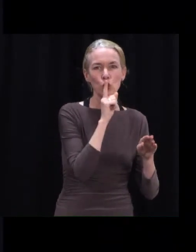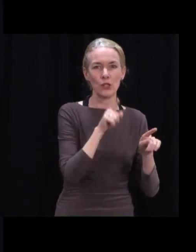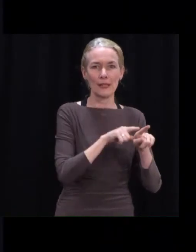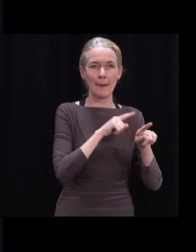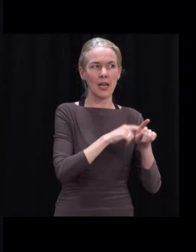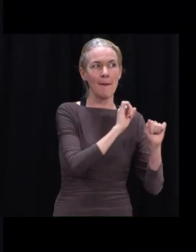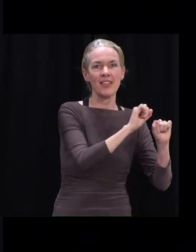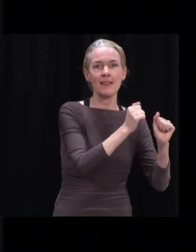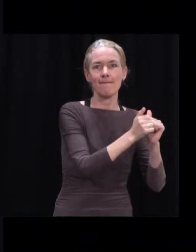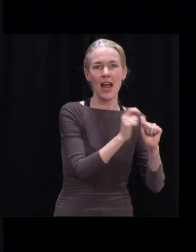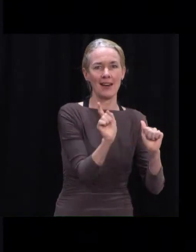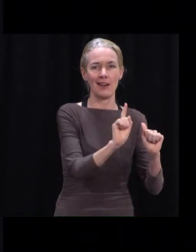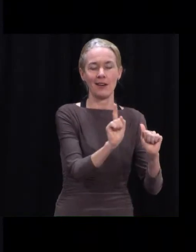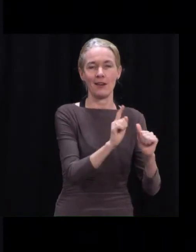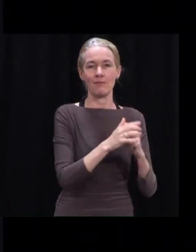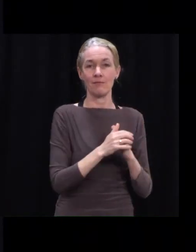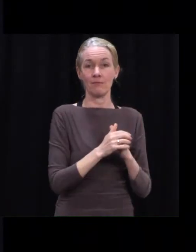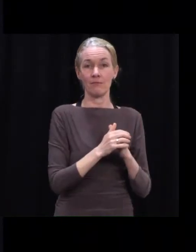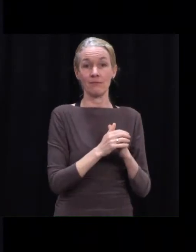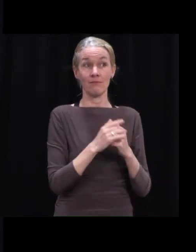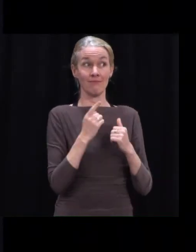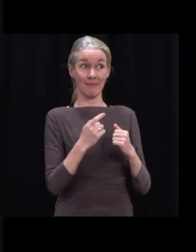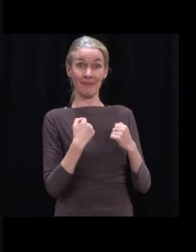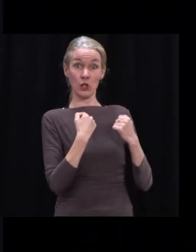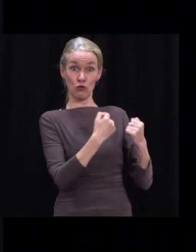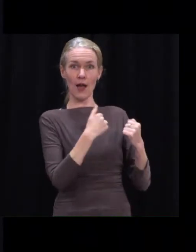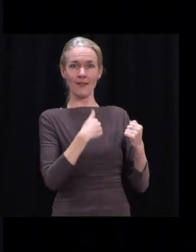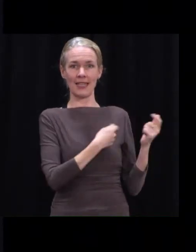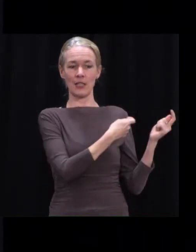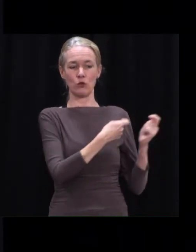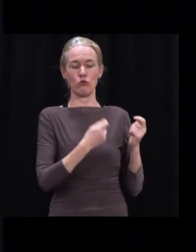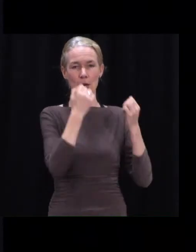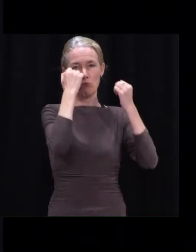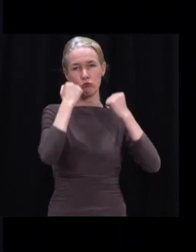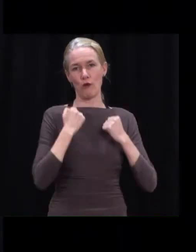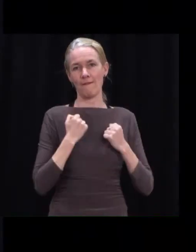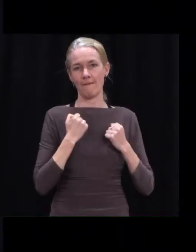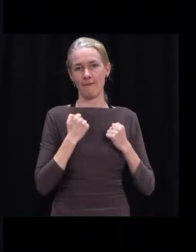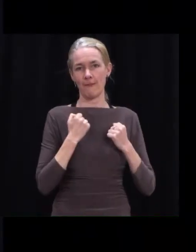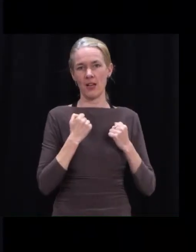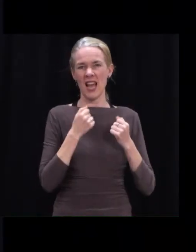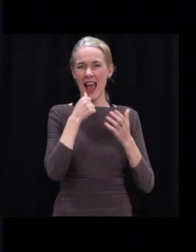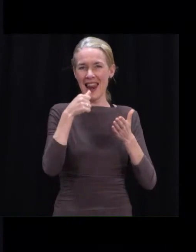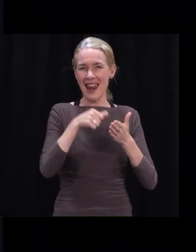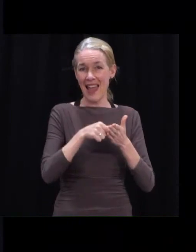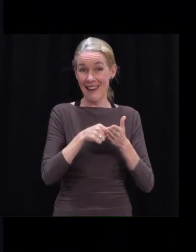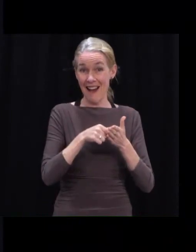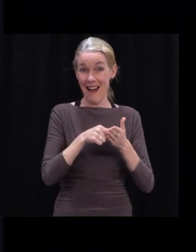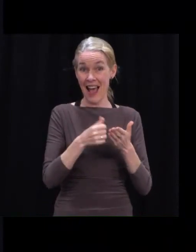that work. You will need